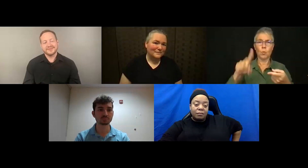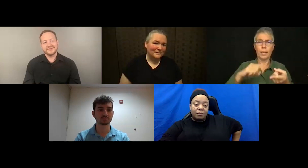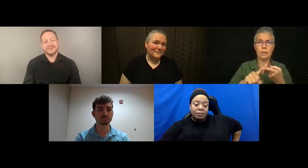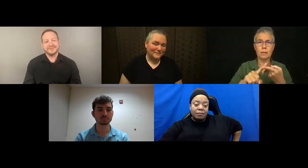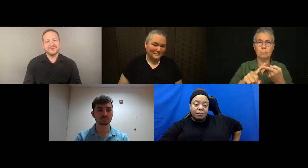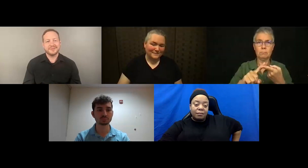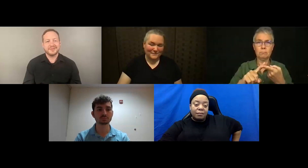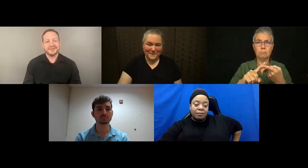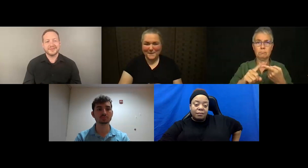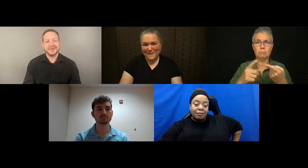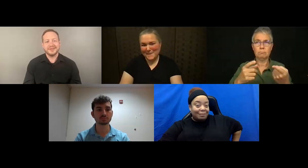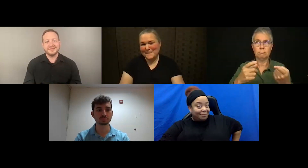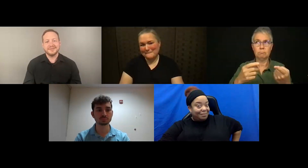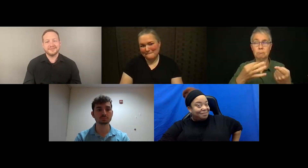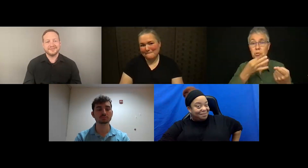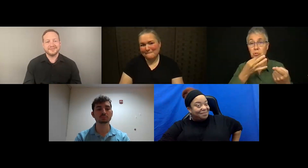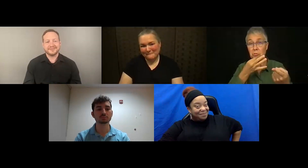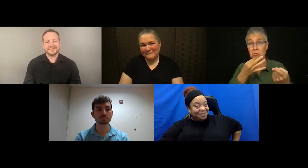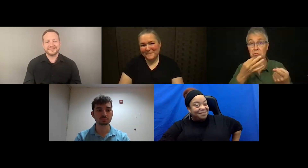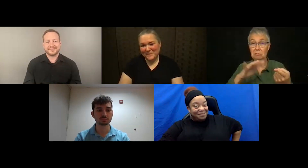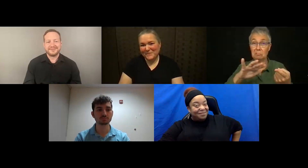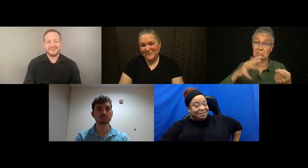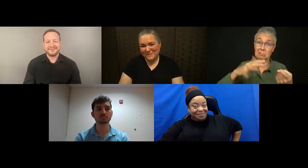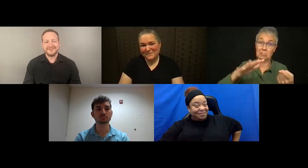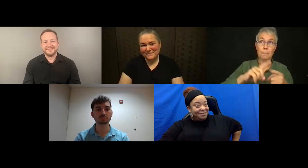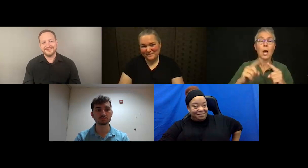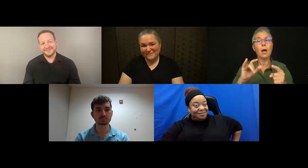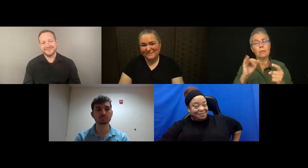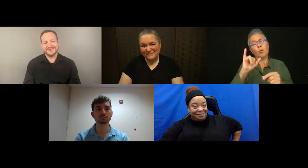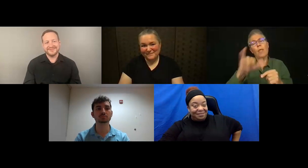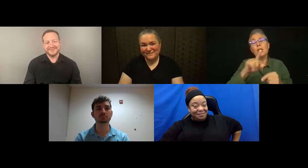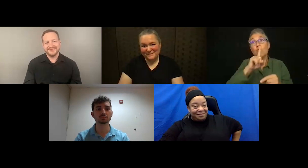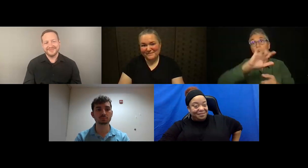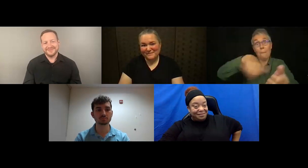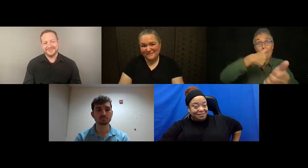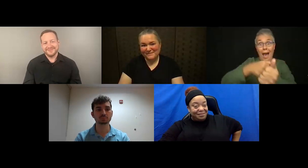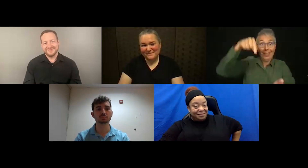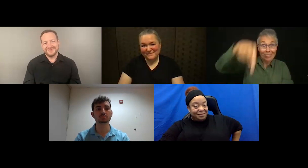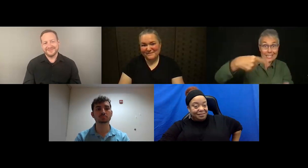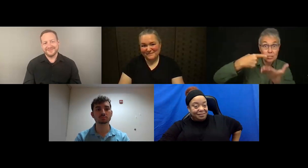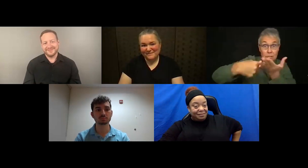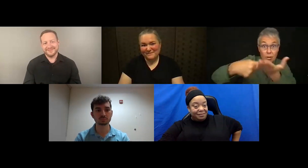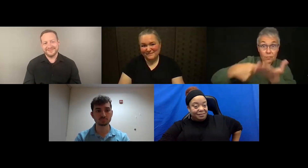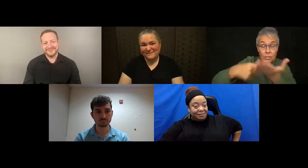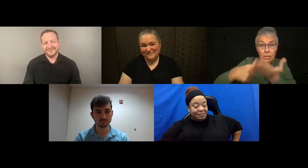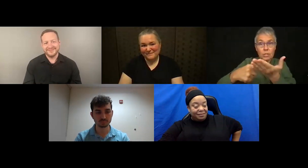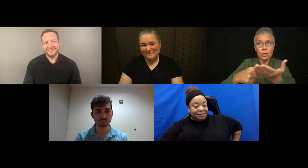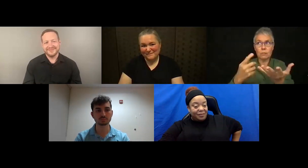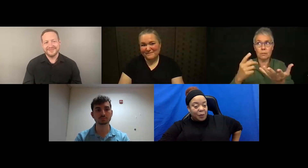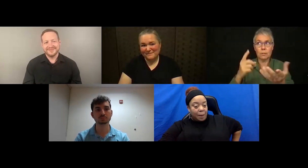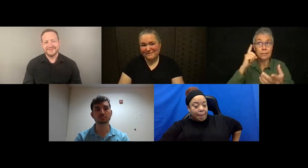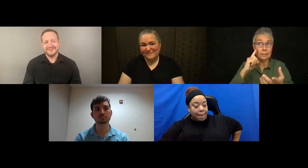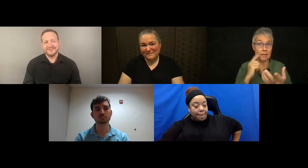catch up. How soon that would be is really hard to tell. What motivates